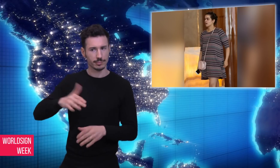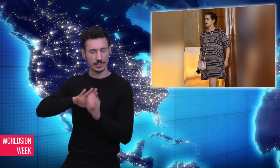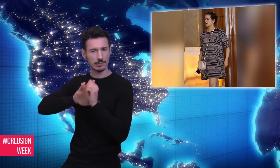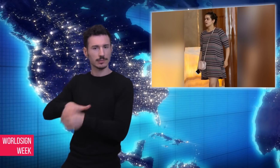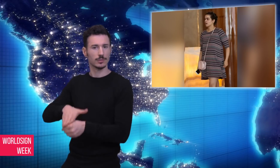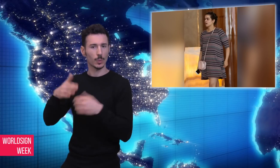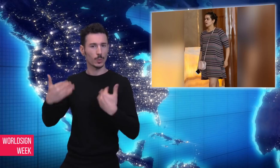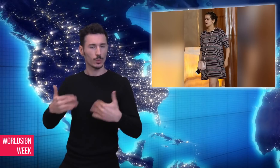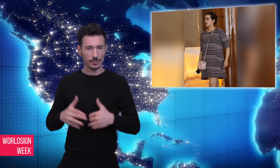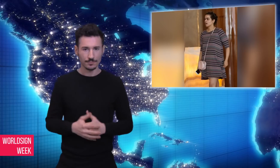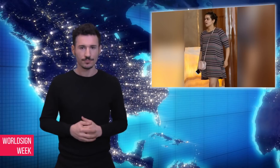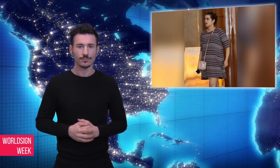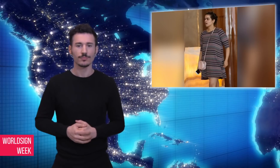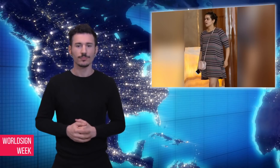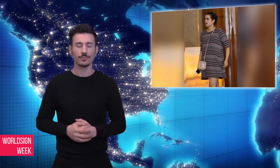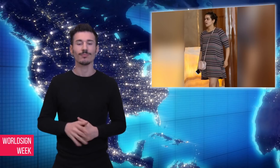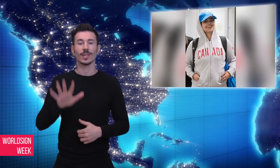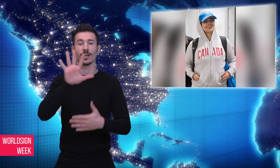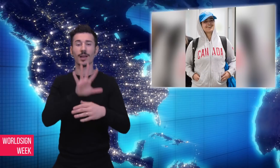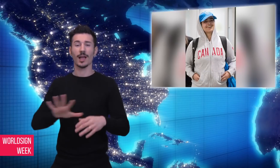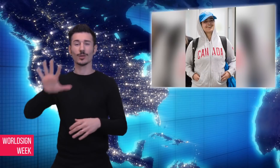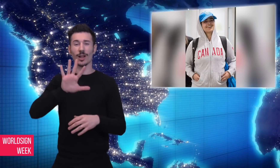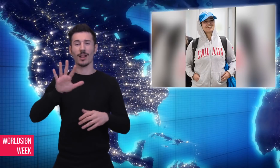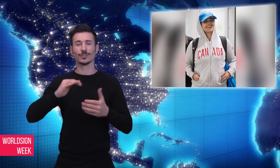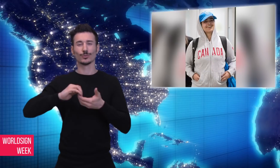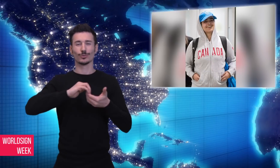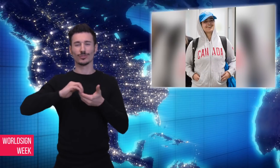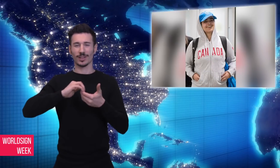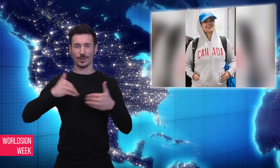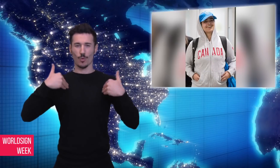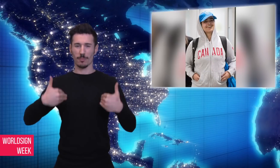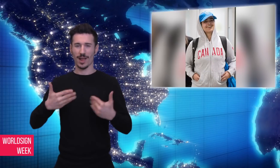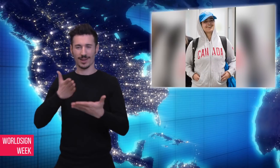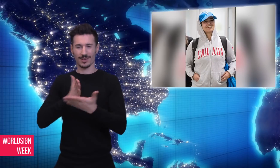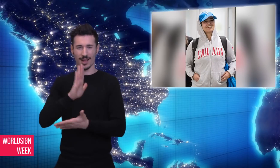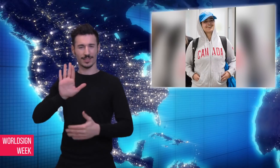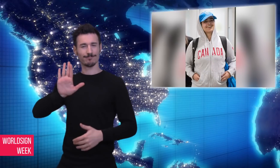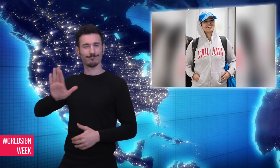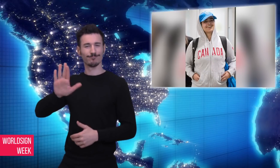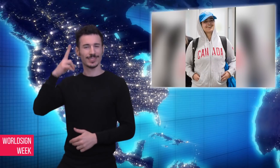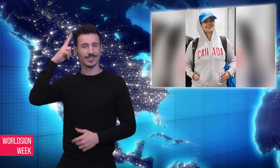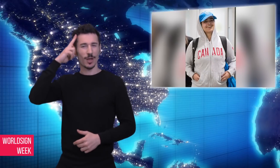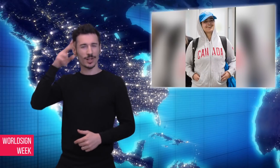violations Saudi women often face on a daily basis. National Society for Human Rights in Saudi Arabia said it